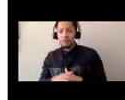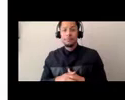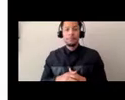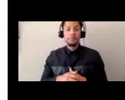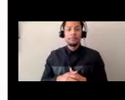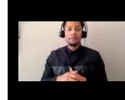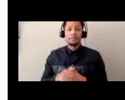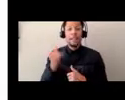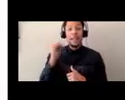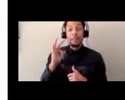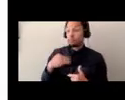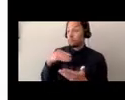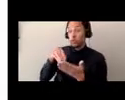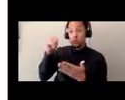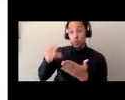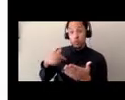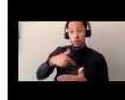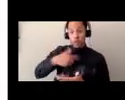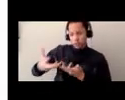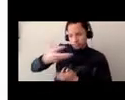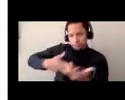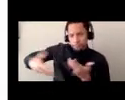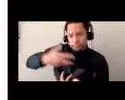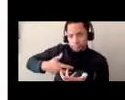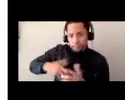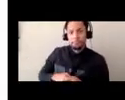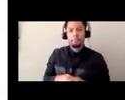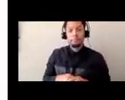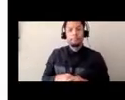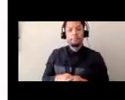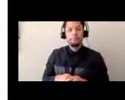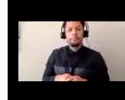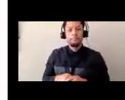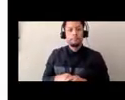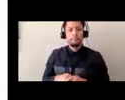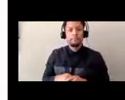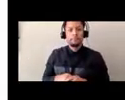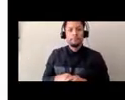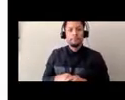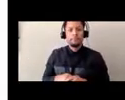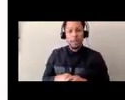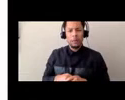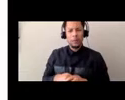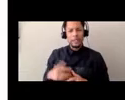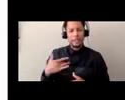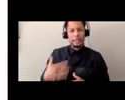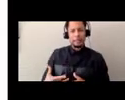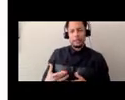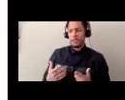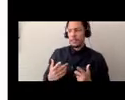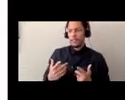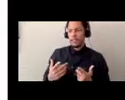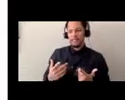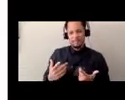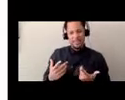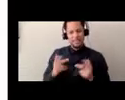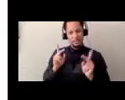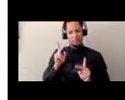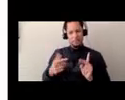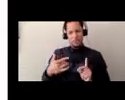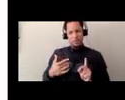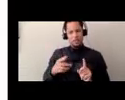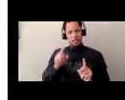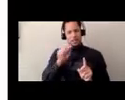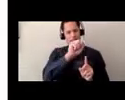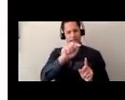perhaps, we as people want to meet the real needs that people have.